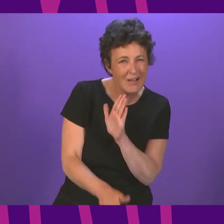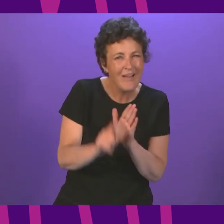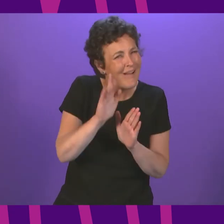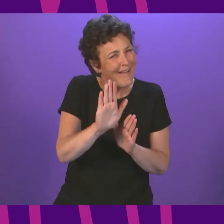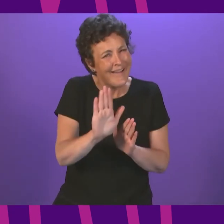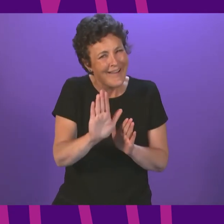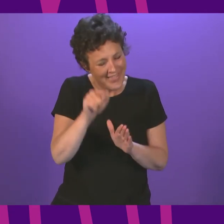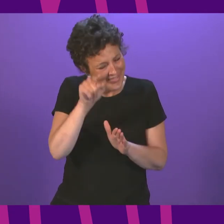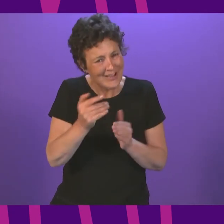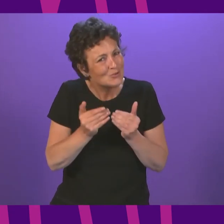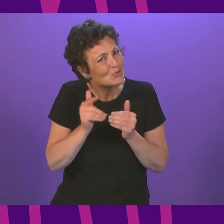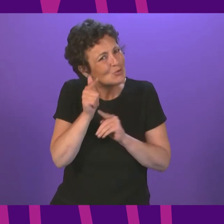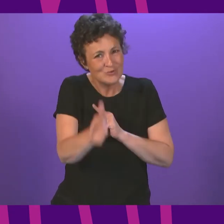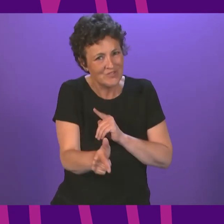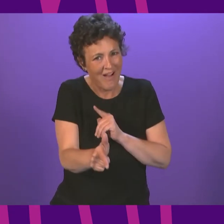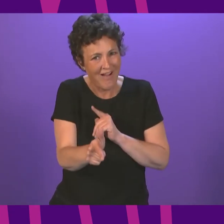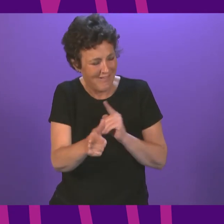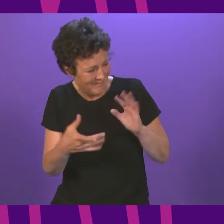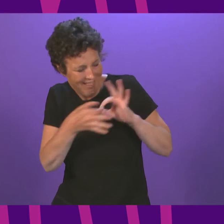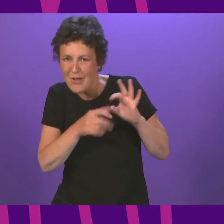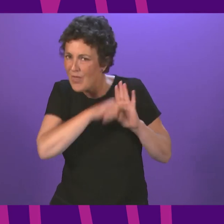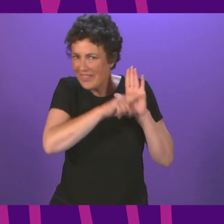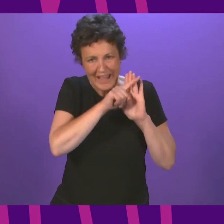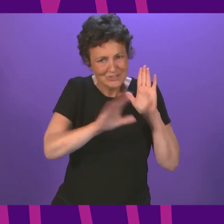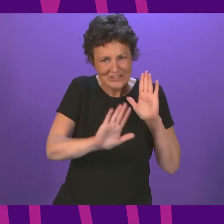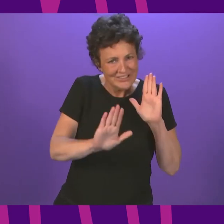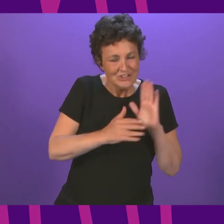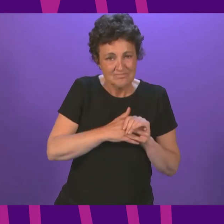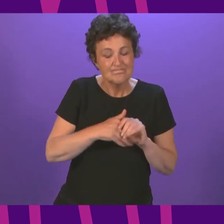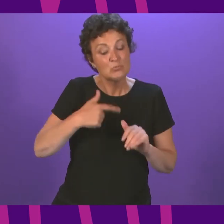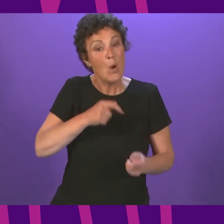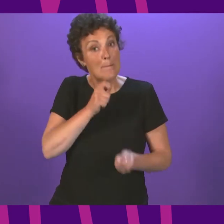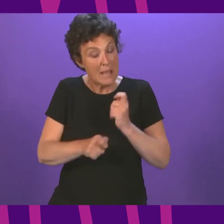structure and design of the legislation that we have in place. On amendment 12, I understand